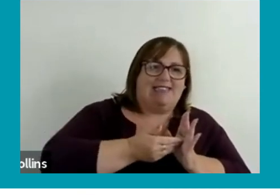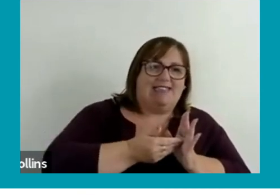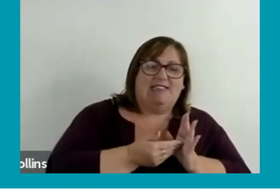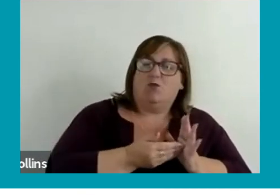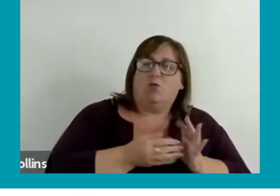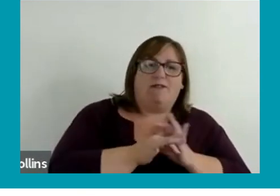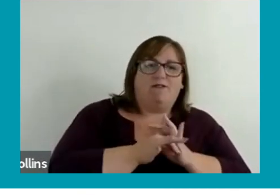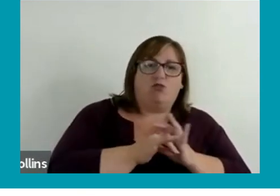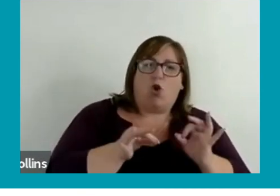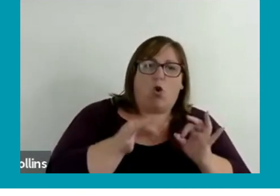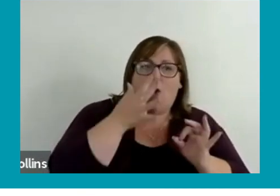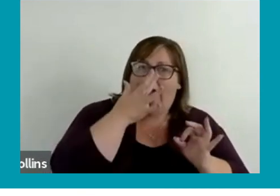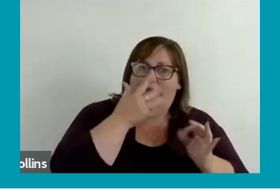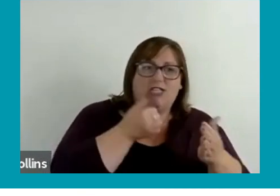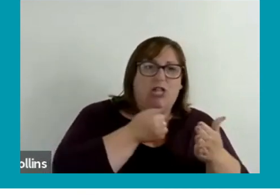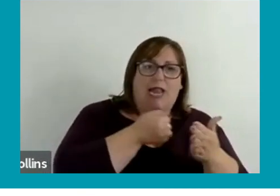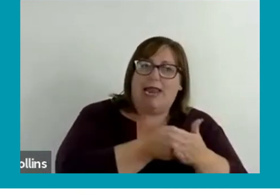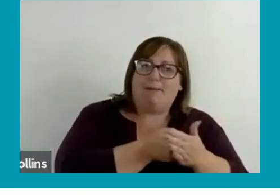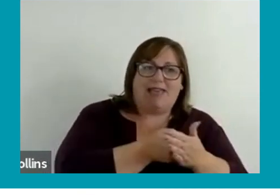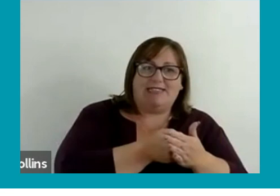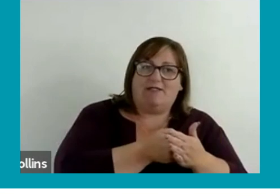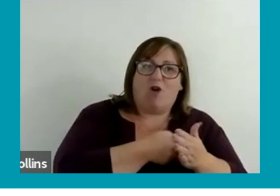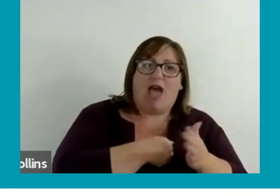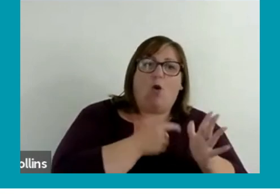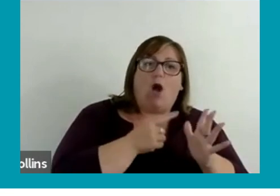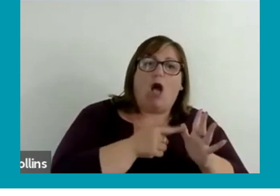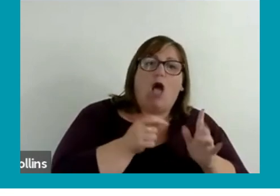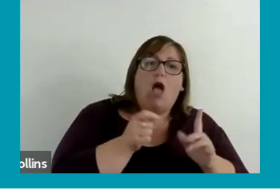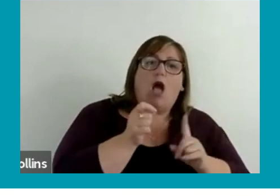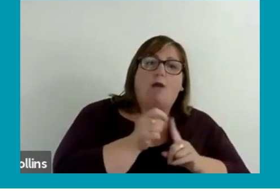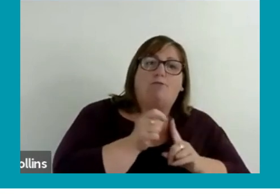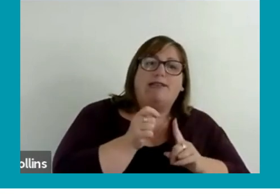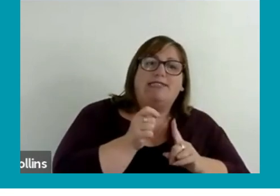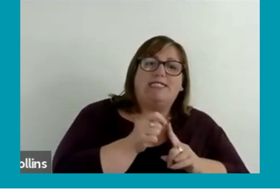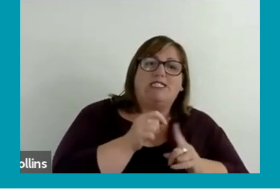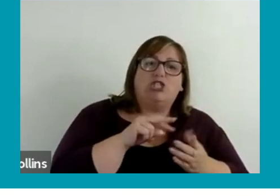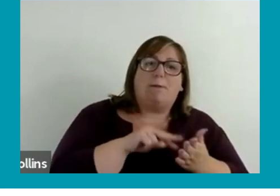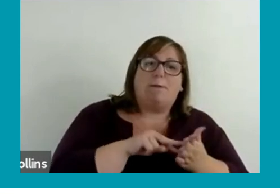apprenticeship scheme so they are open to all partners that are internalizing to all partners um